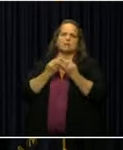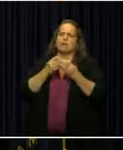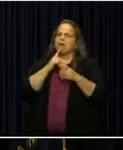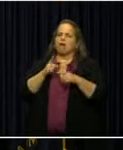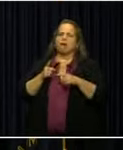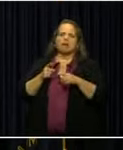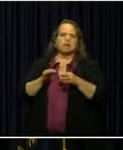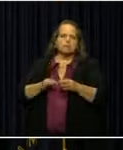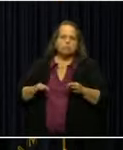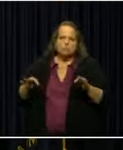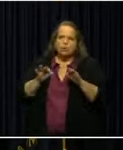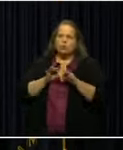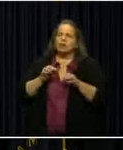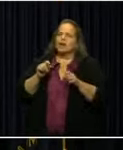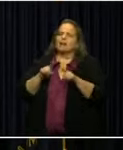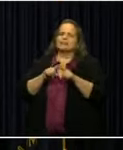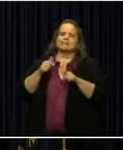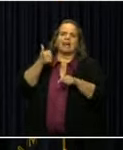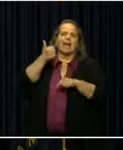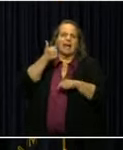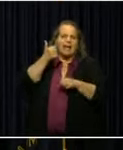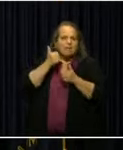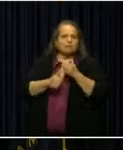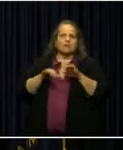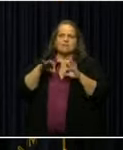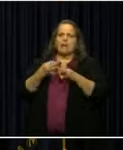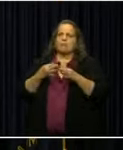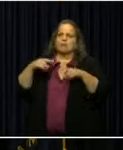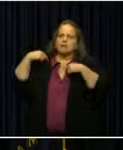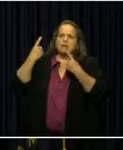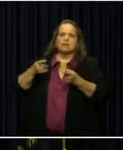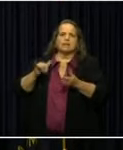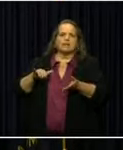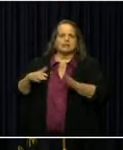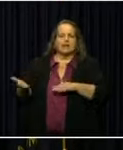NON-HISPANIC AND 6.89% HISPANIC.